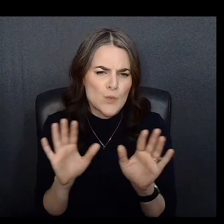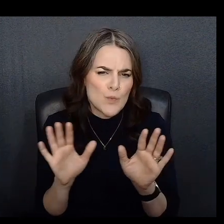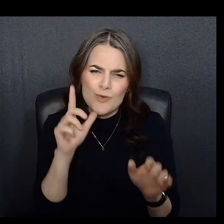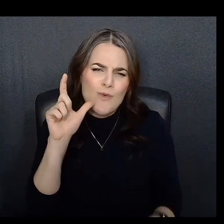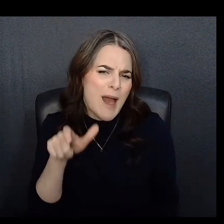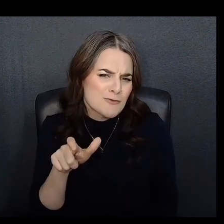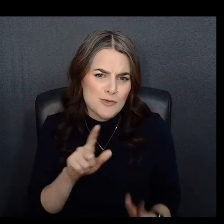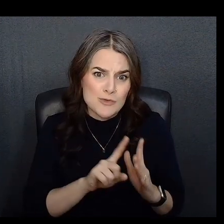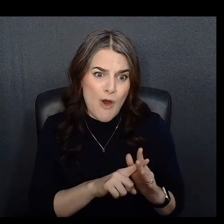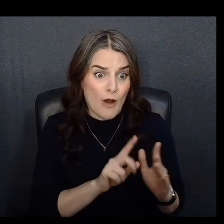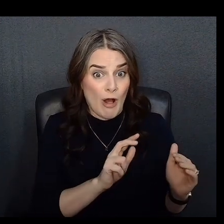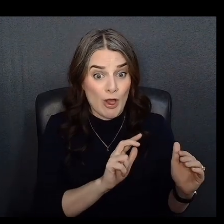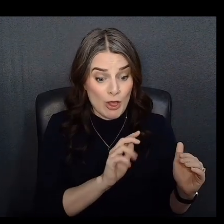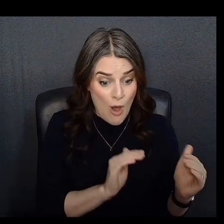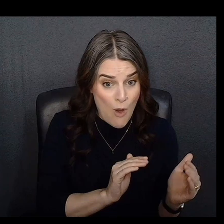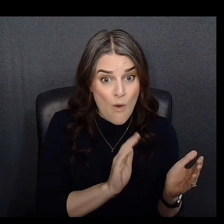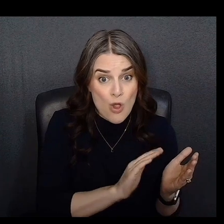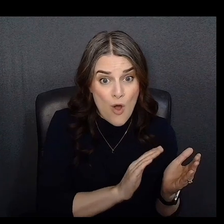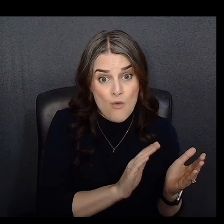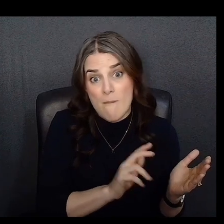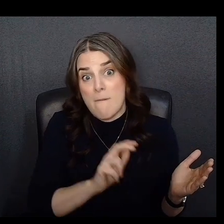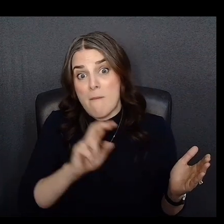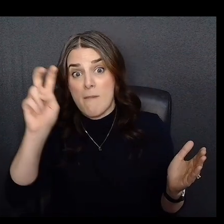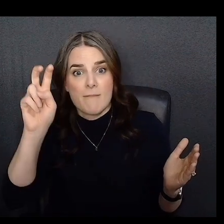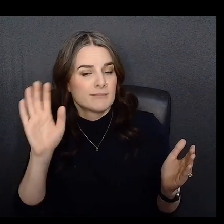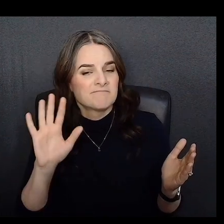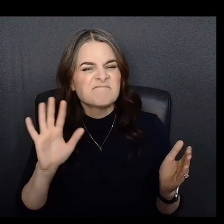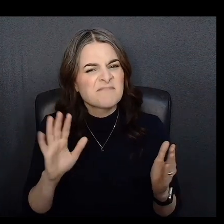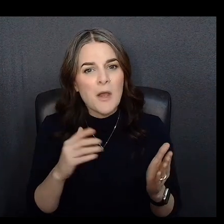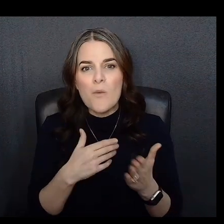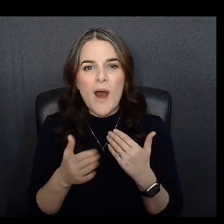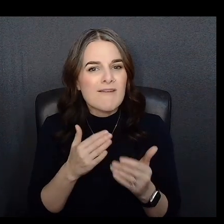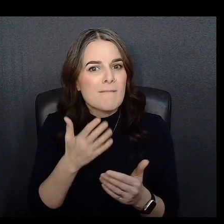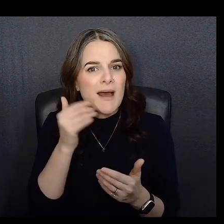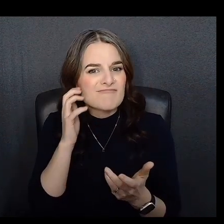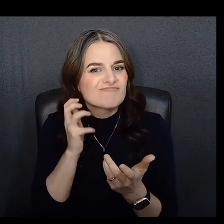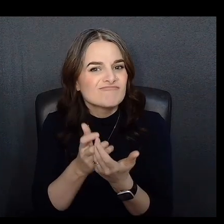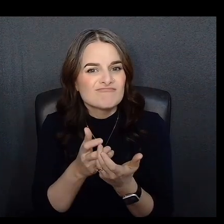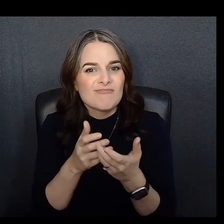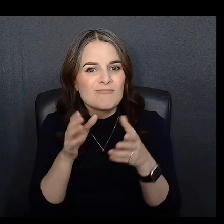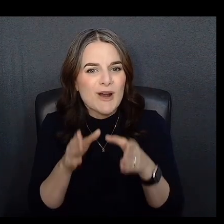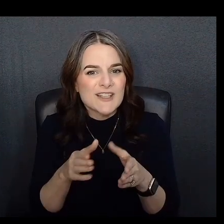Whatever device works the best for the individual is the best tech, even if it is considered a lower light tech